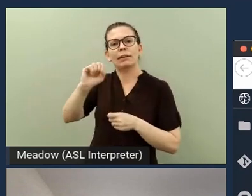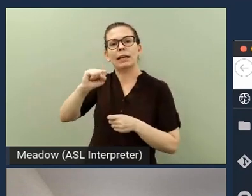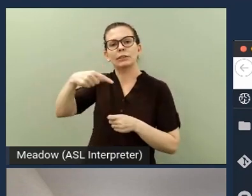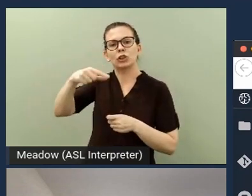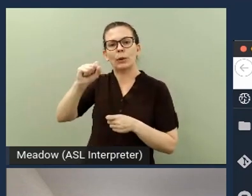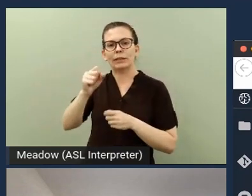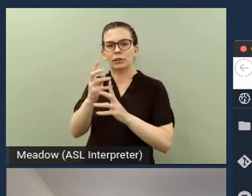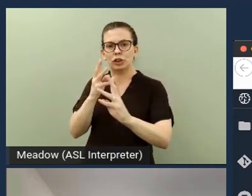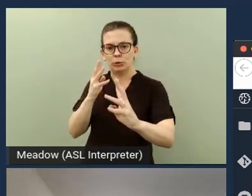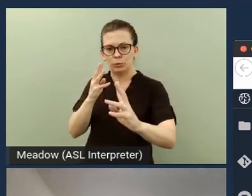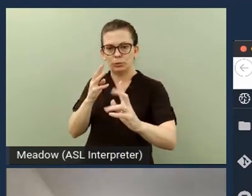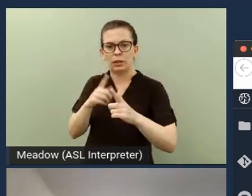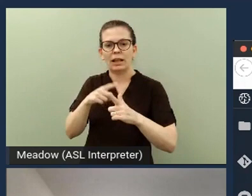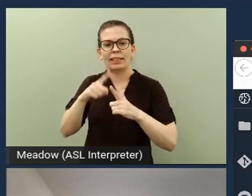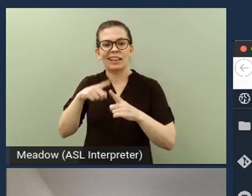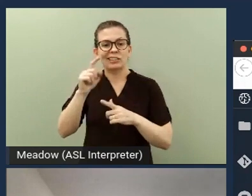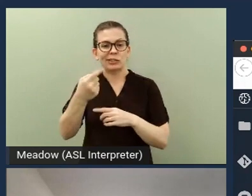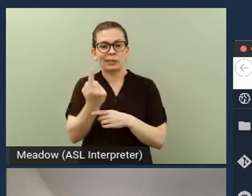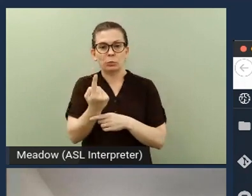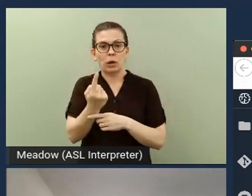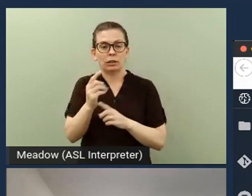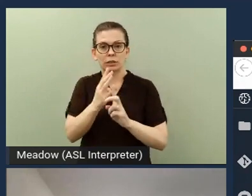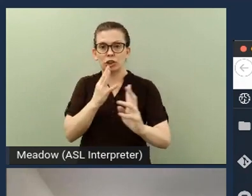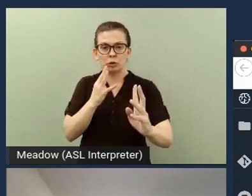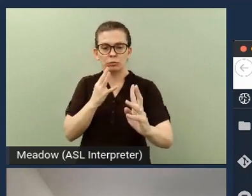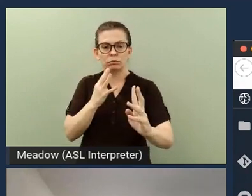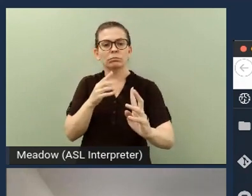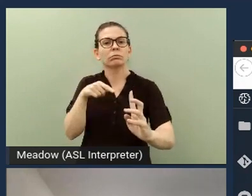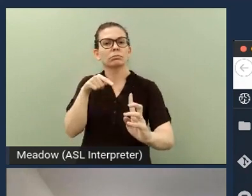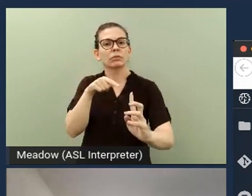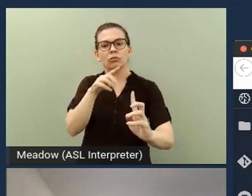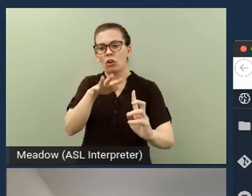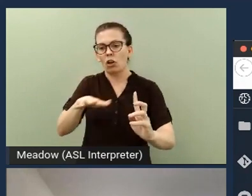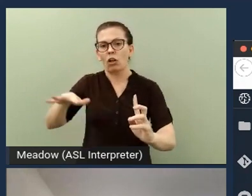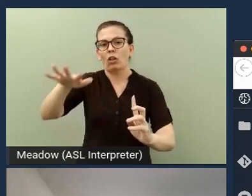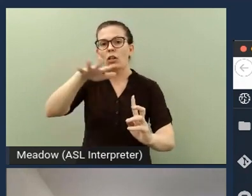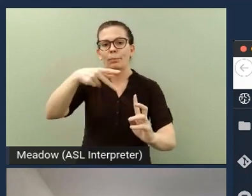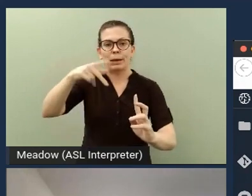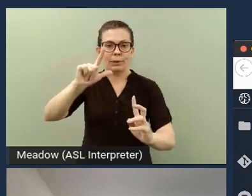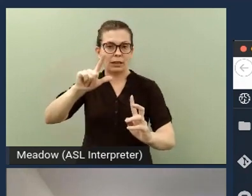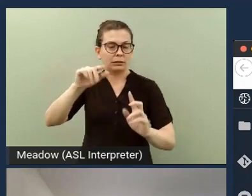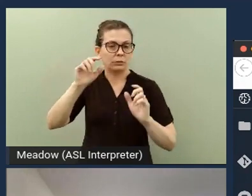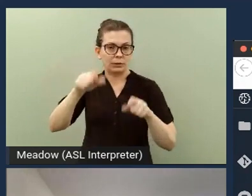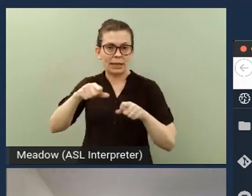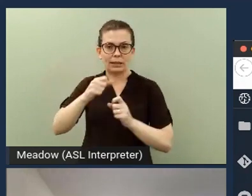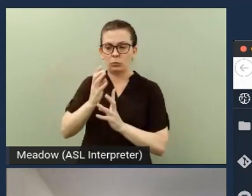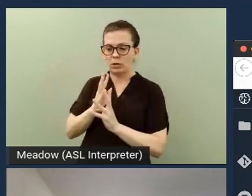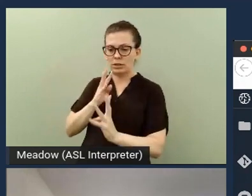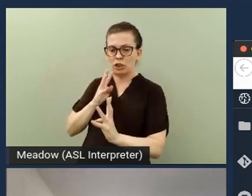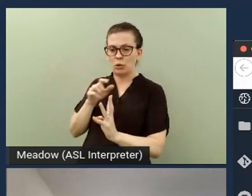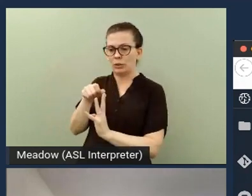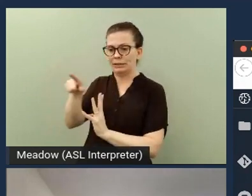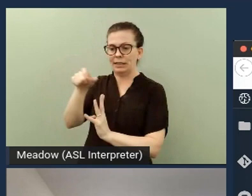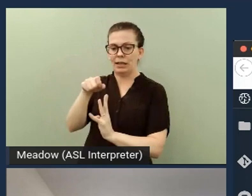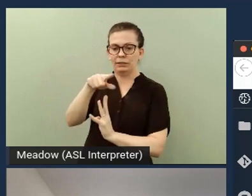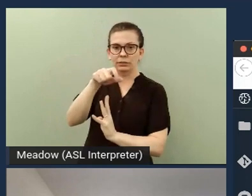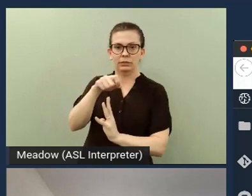and then you could have a single queue that's used across all your pipelines so that you have one queue that you send your pipeline messages to,